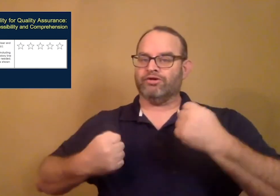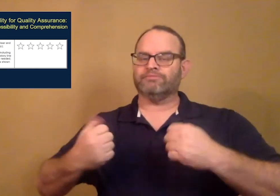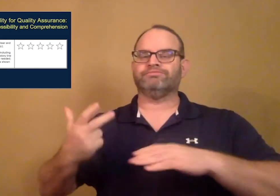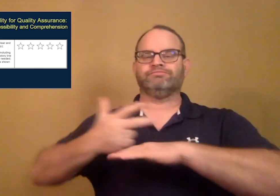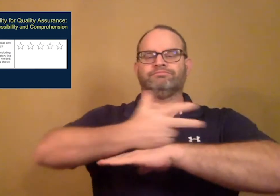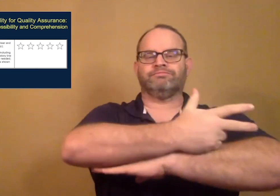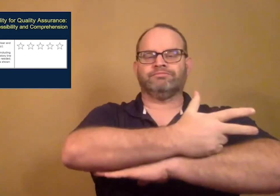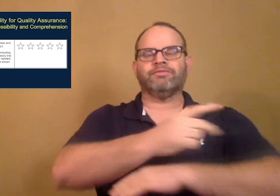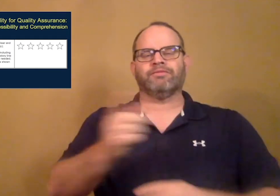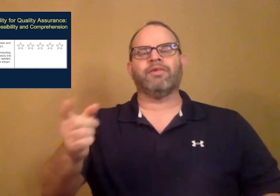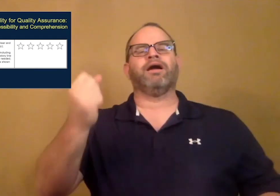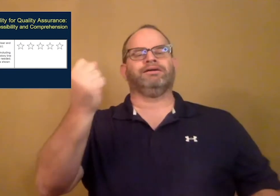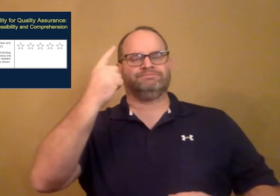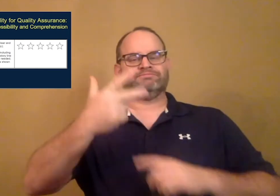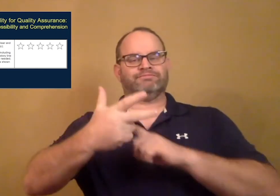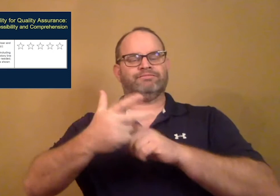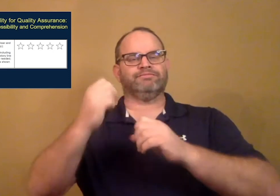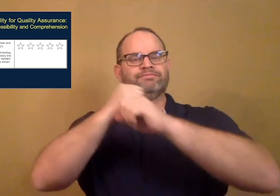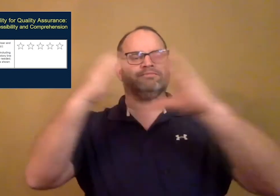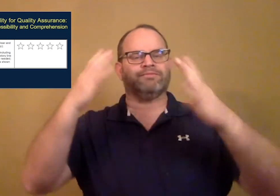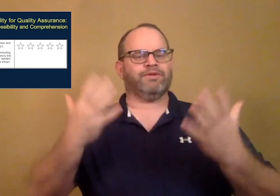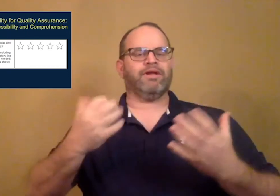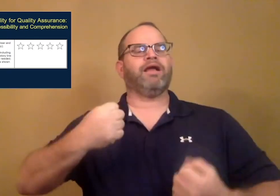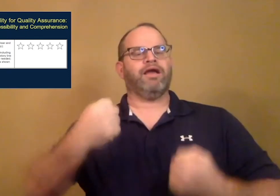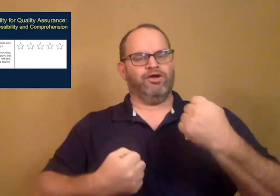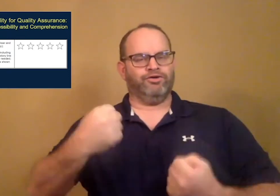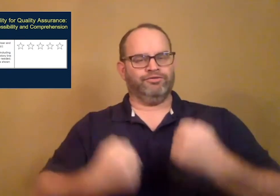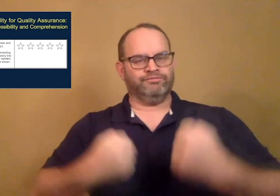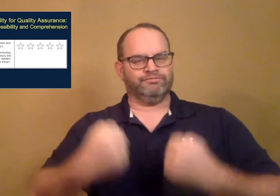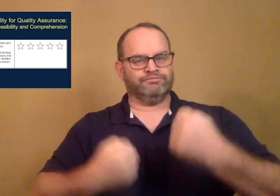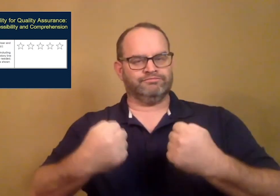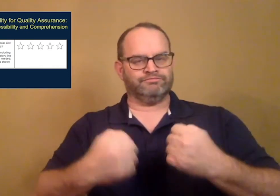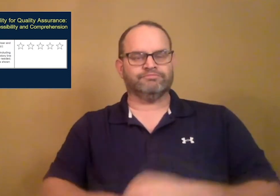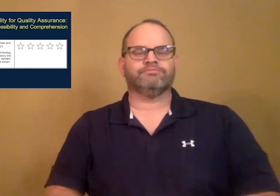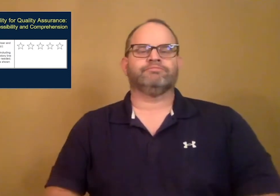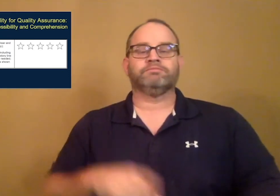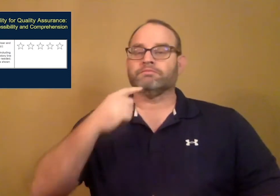When I sign this way, the viewer understands that it is a car that I am driving.